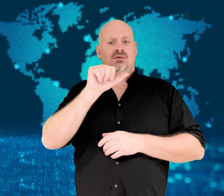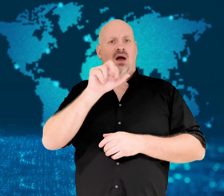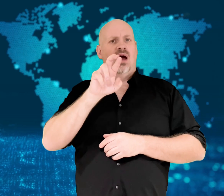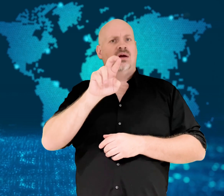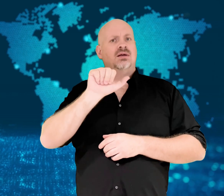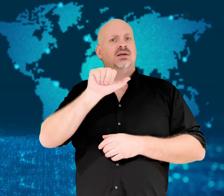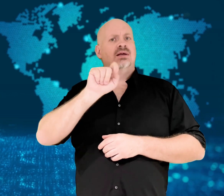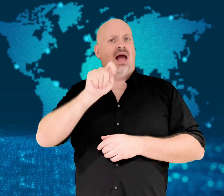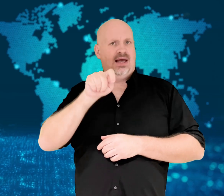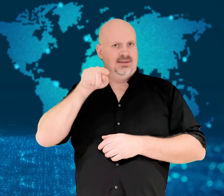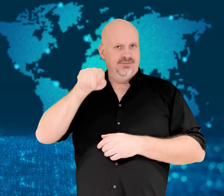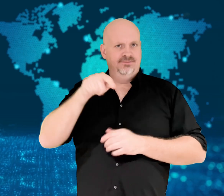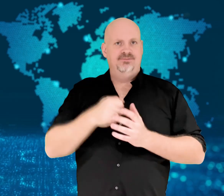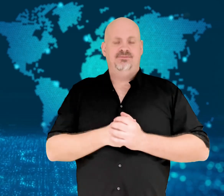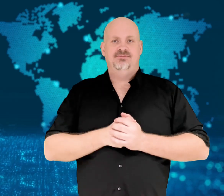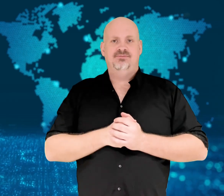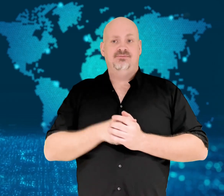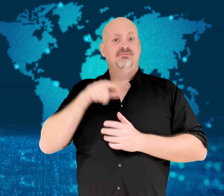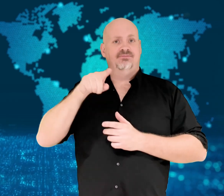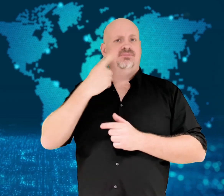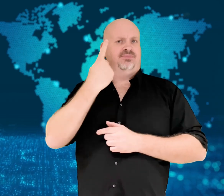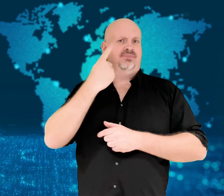in the Indian state of Gujarat.